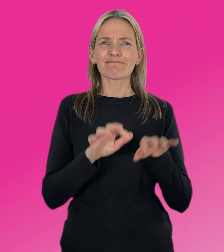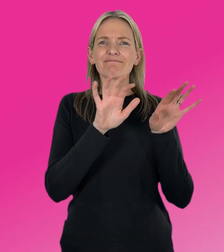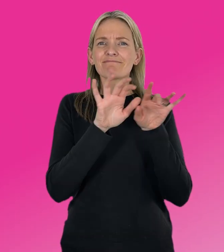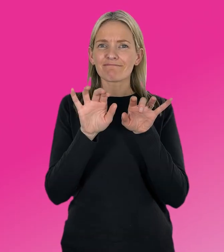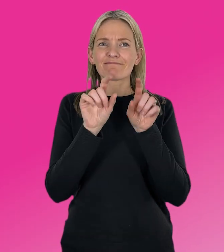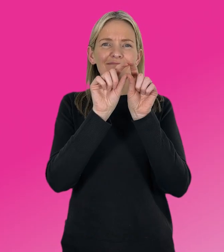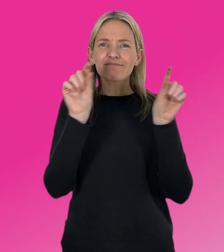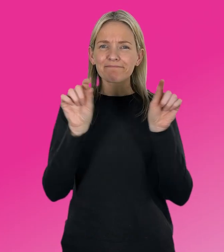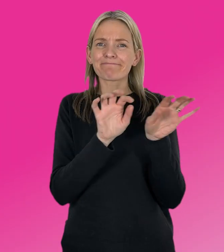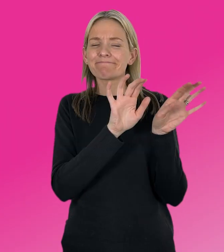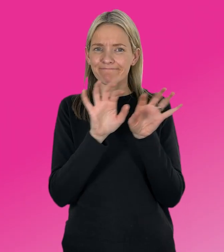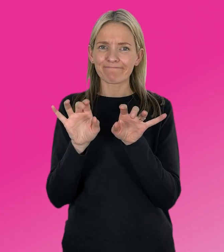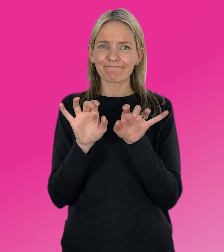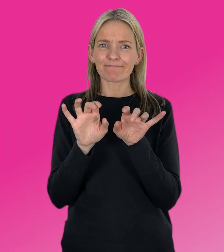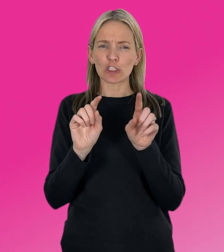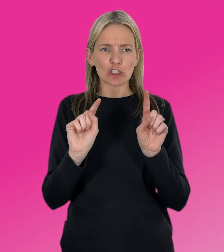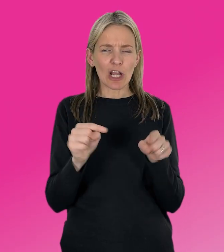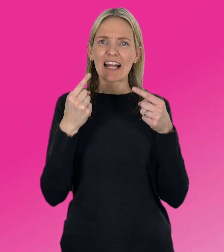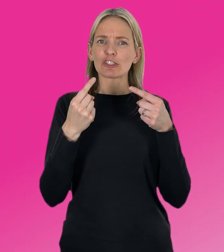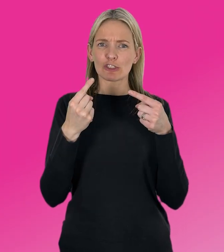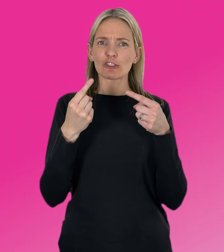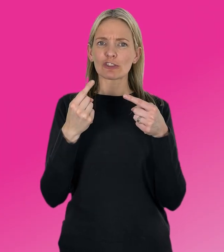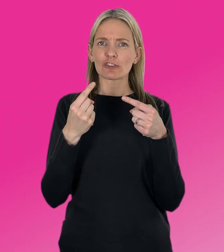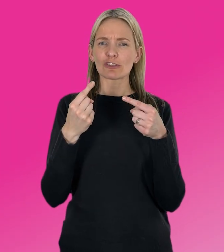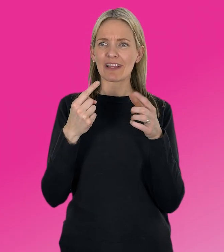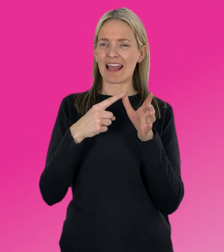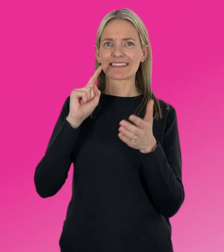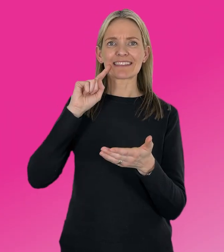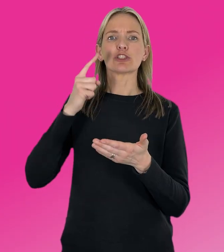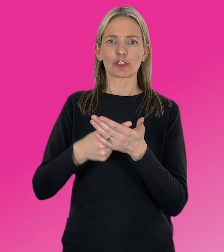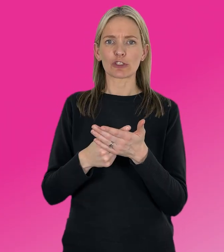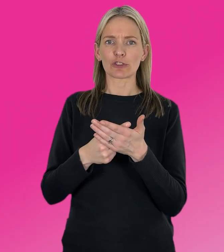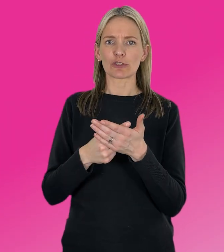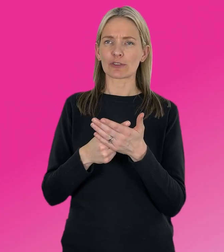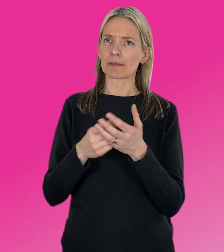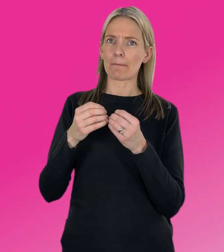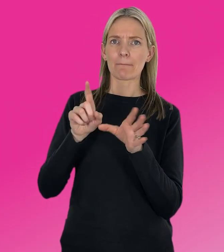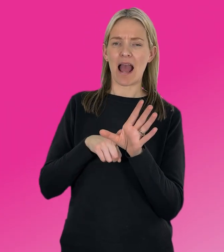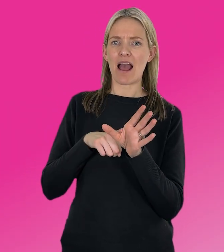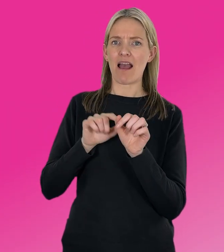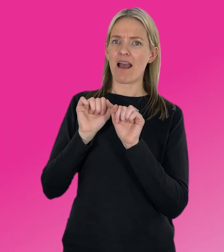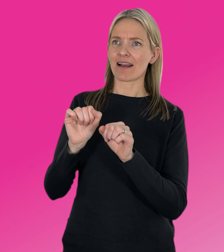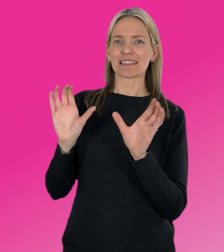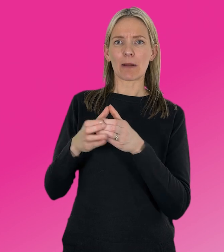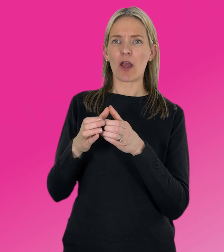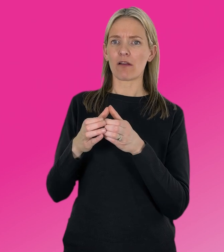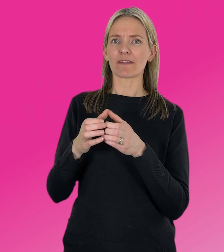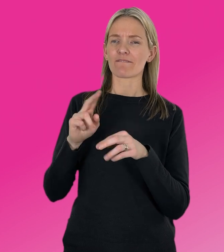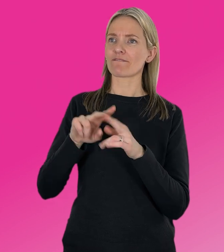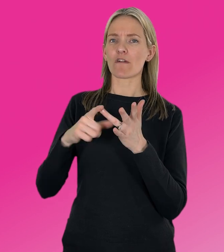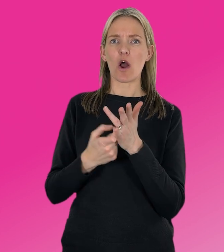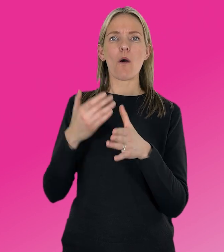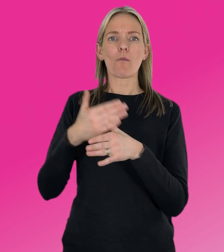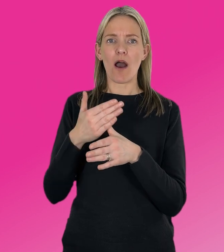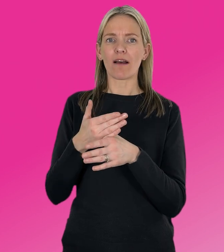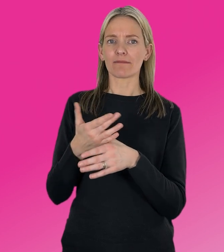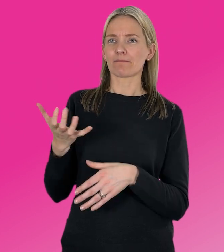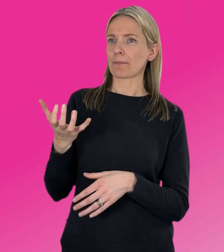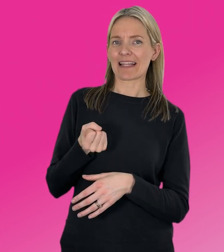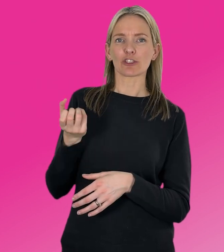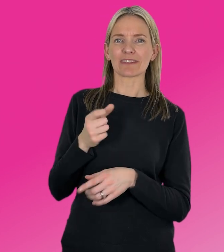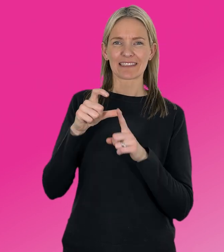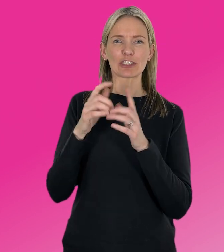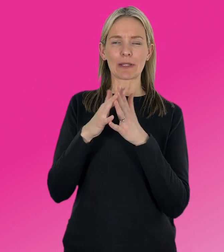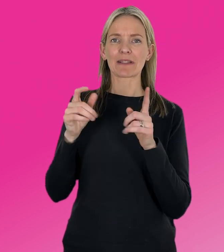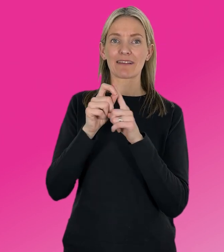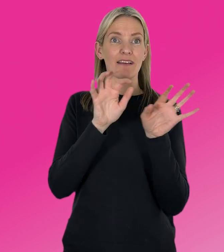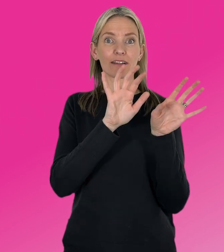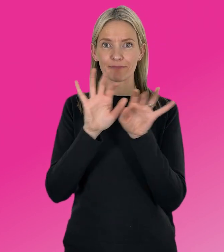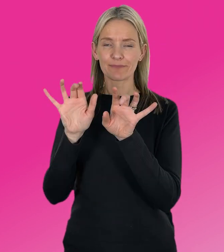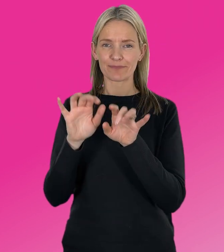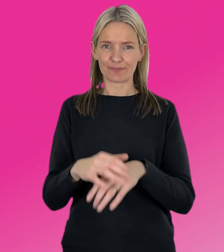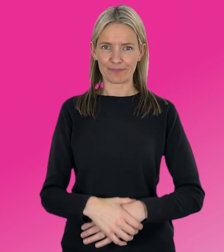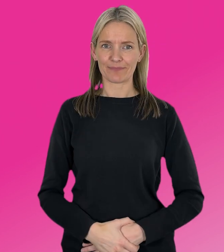Search for ‘Challenge a decision made by the Department for Work and Pensions (DWP)’.